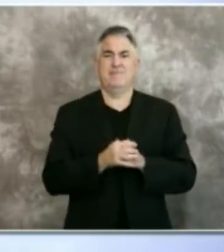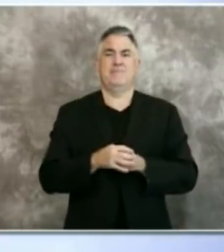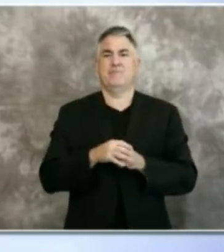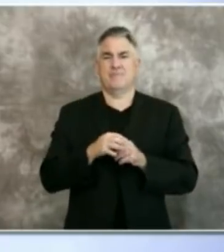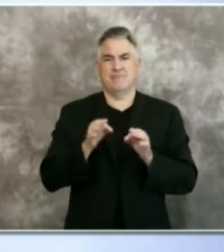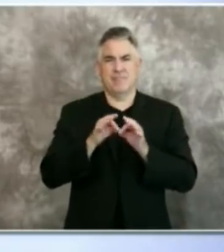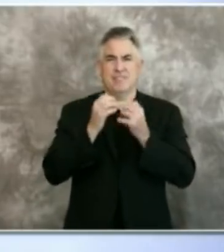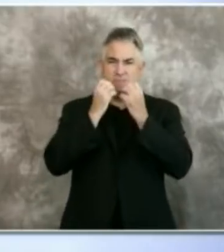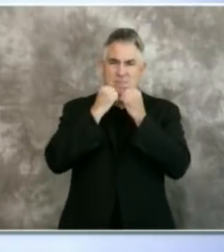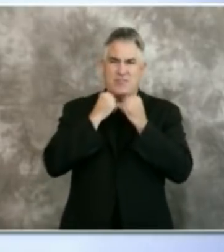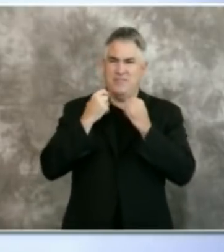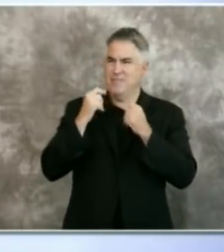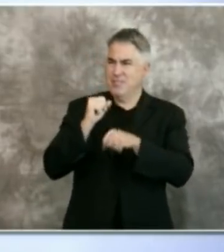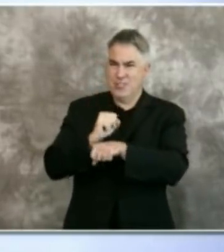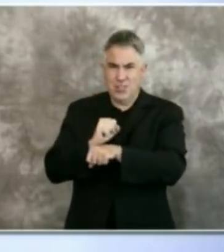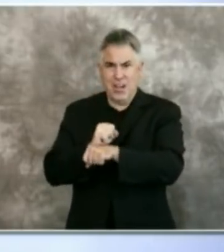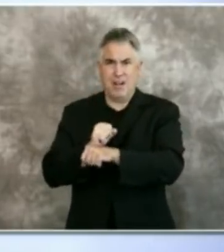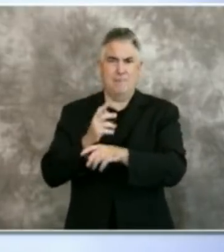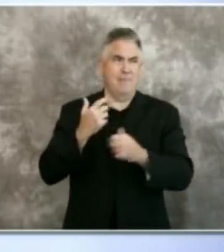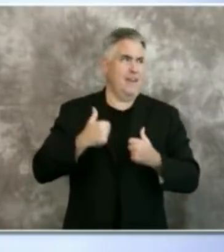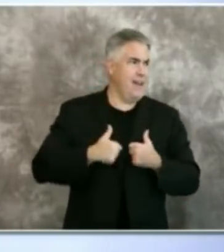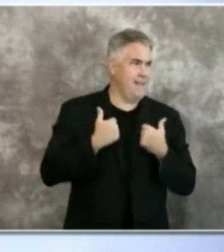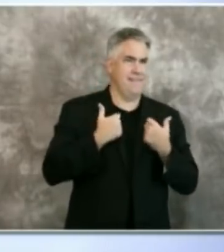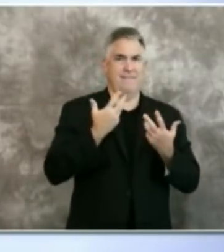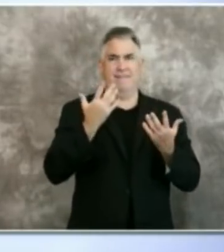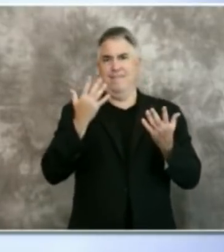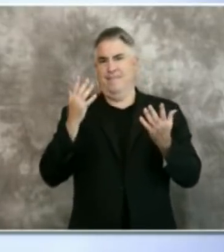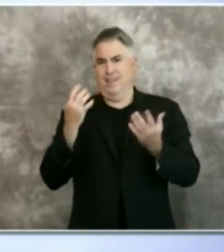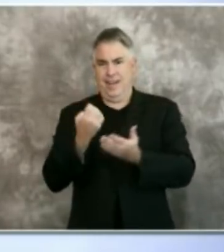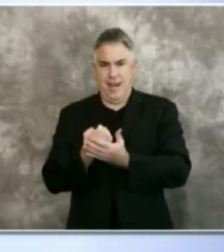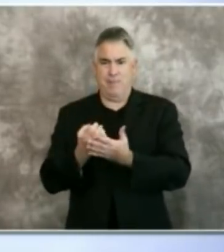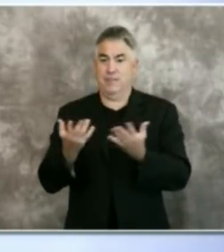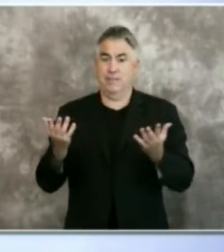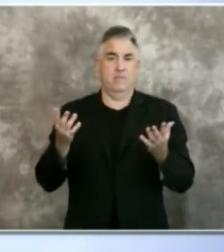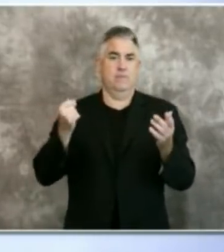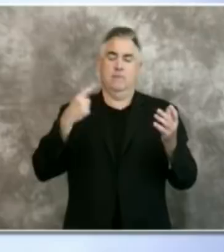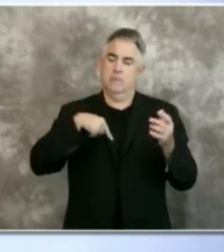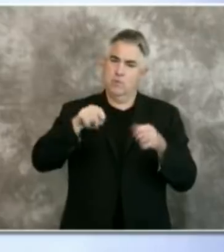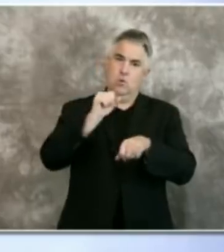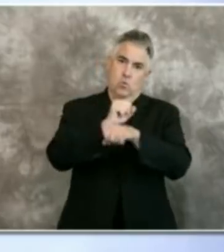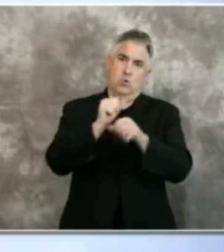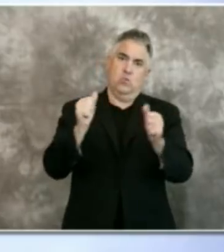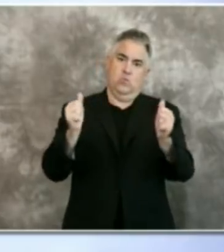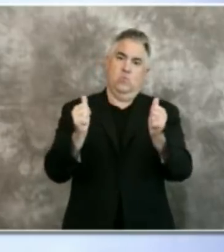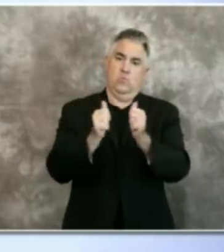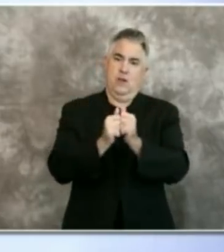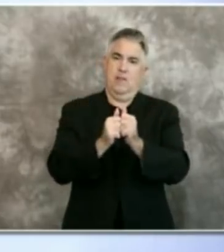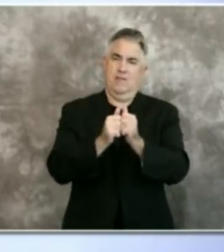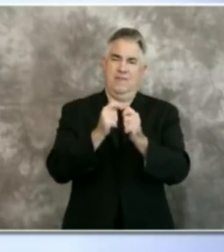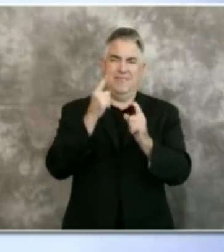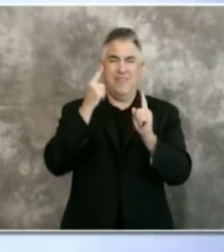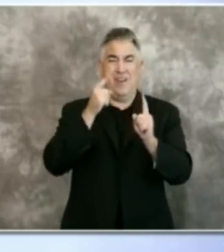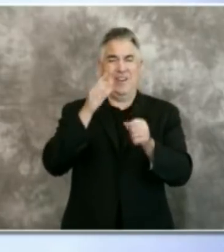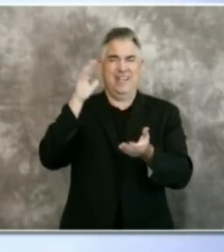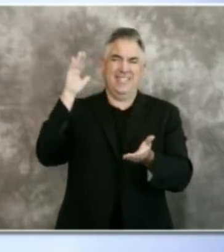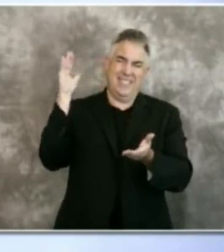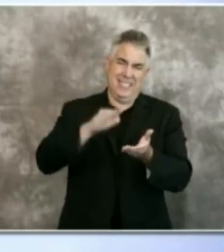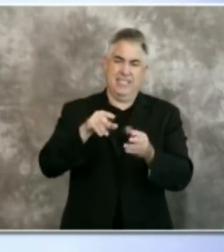CARE SYSTEM AND PRESERVING OUR ECONOMY AND OUR JOBS AND AGAIN IF THE 2 ARE NOT MUTUALLY